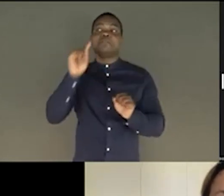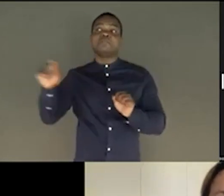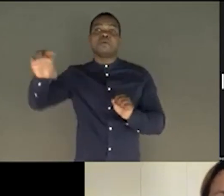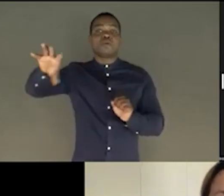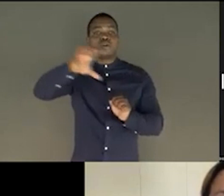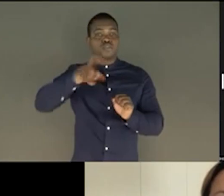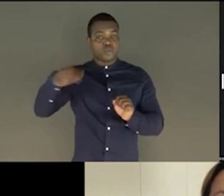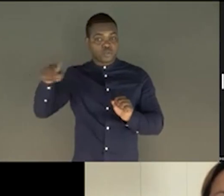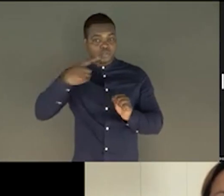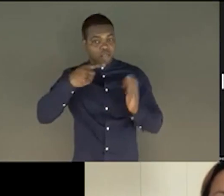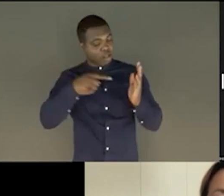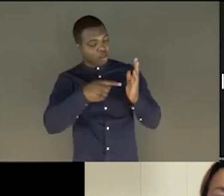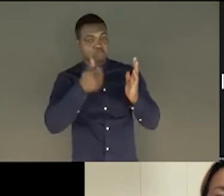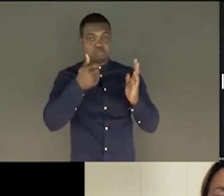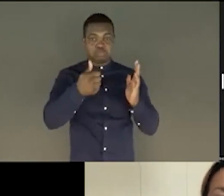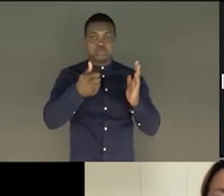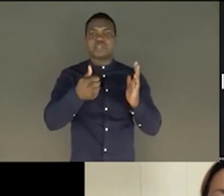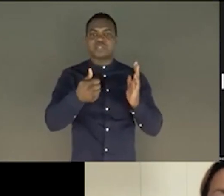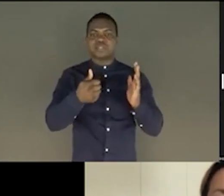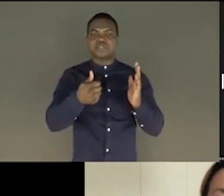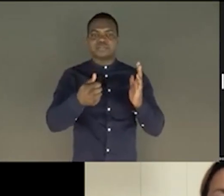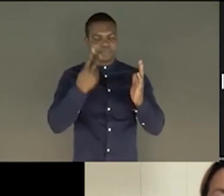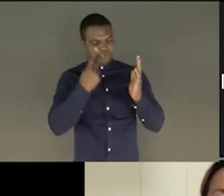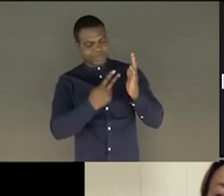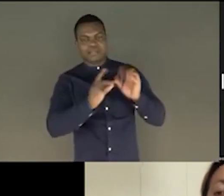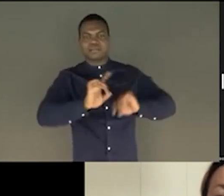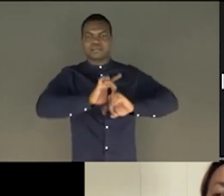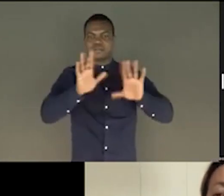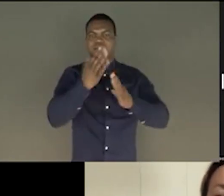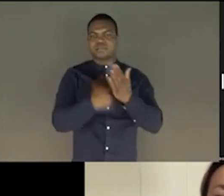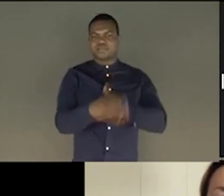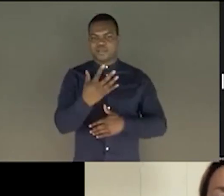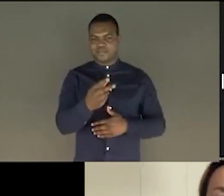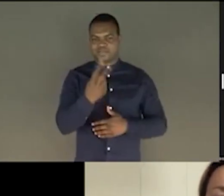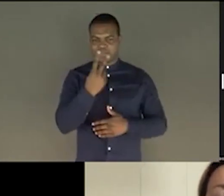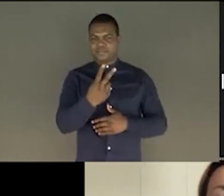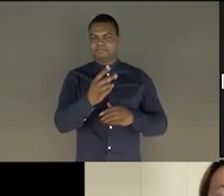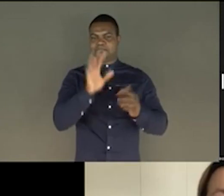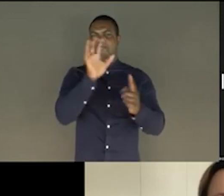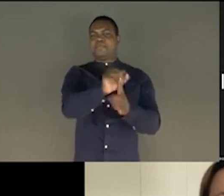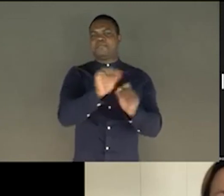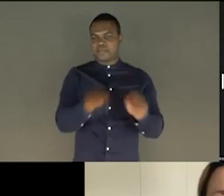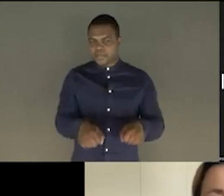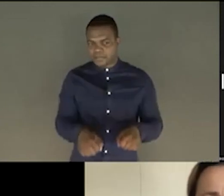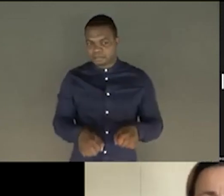that we will need to tell the Commission in the public consultation. That's good. So they will be surprised if the public